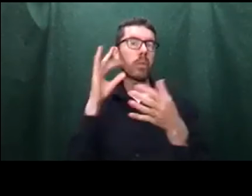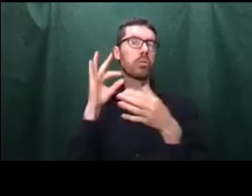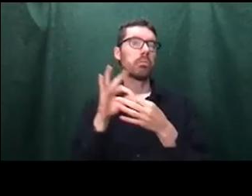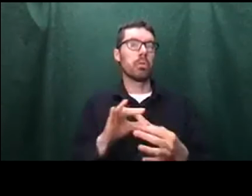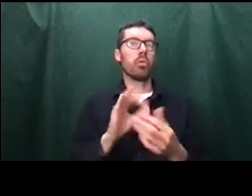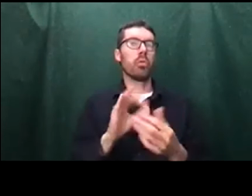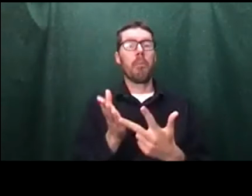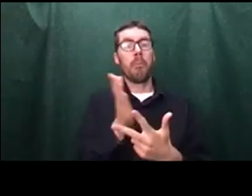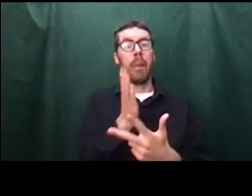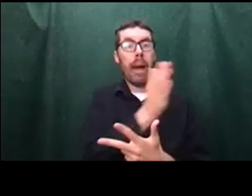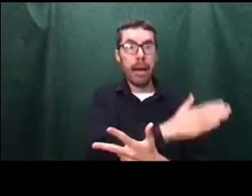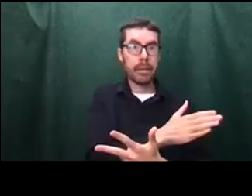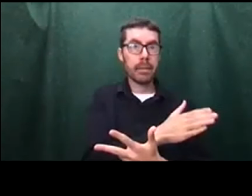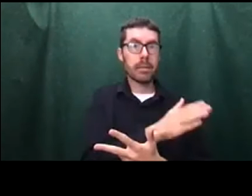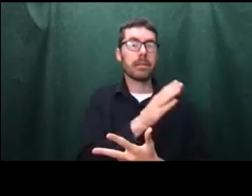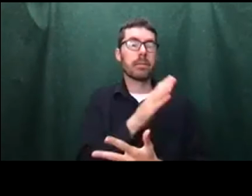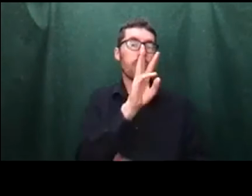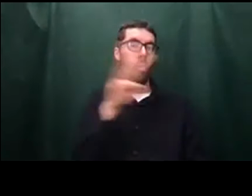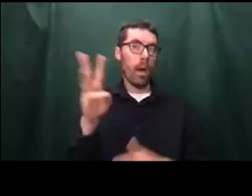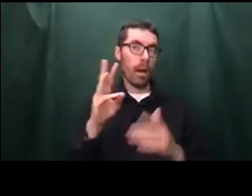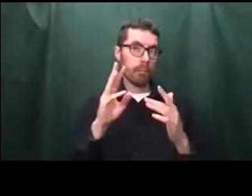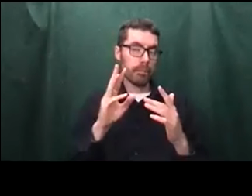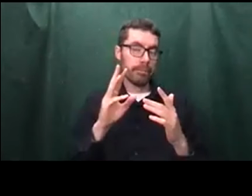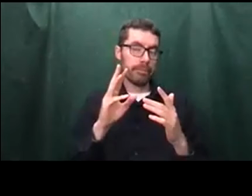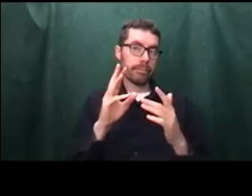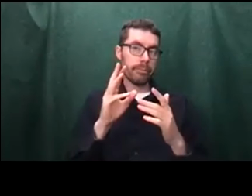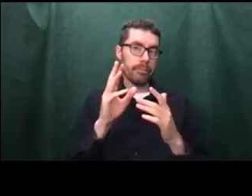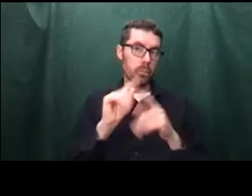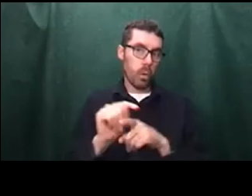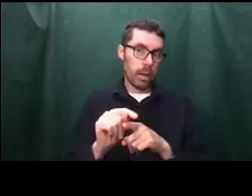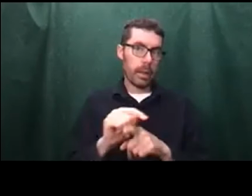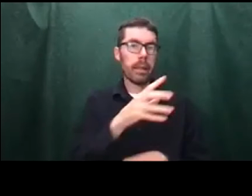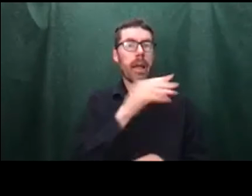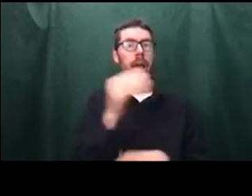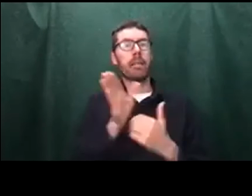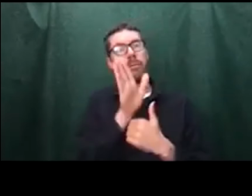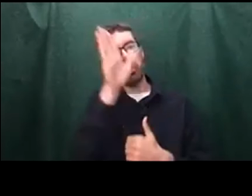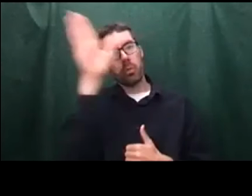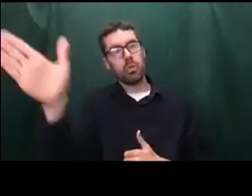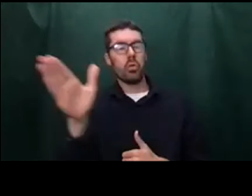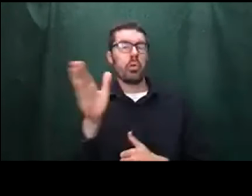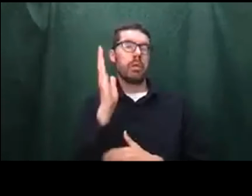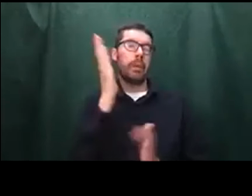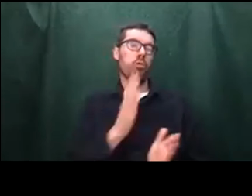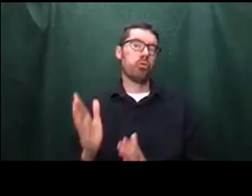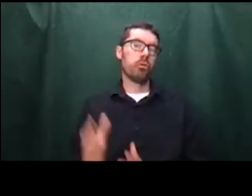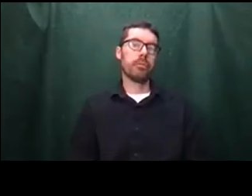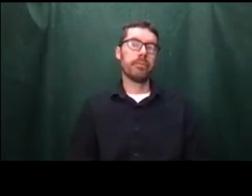future webinars as well as information about our featured speakers. Today's lunch and learn